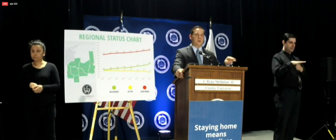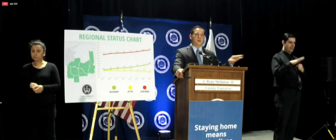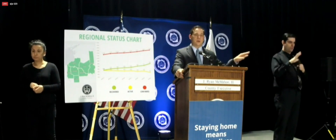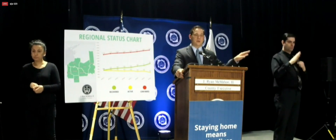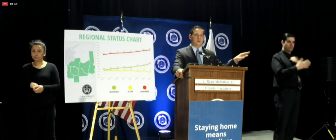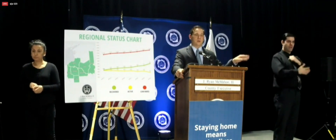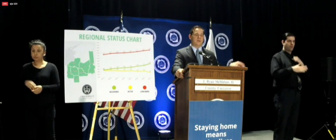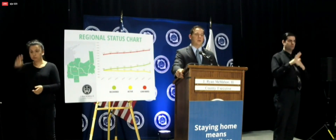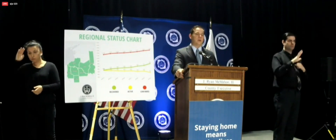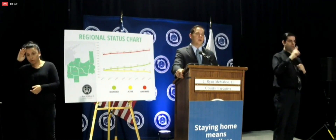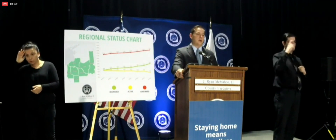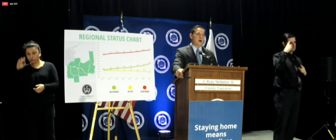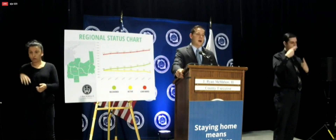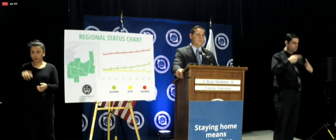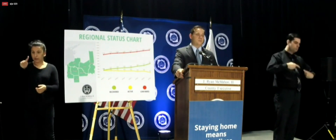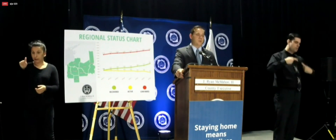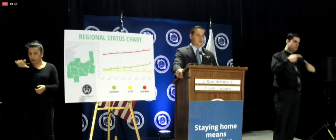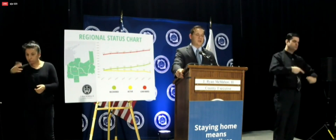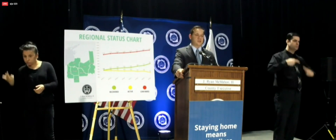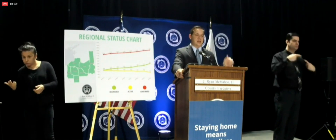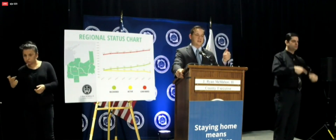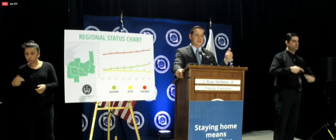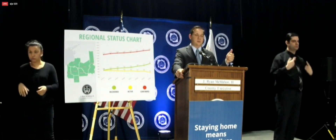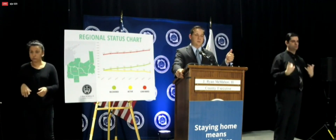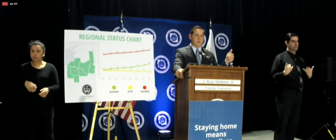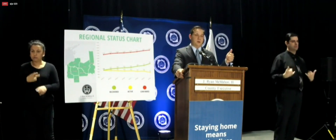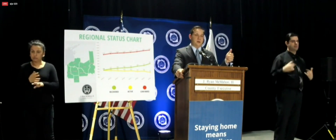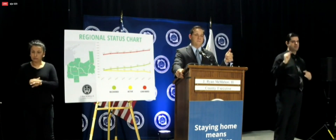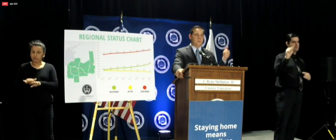GOVERNMENT'S IMPACTED, WE'VE BEEN IMPACTED THE MOST. COUNTY GOVERNMENTS MORE THAN ANY